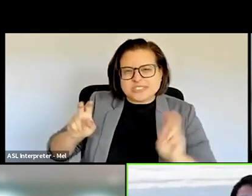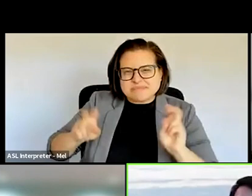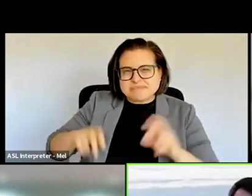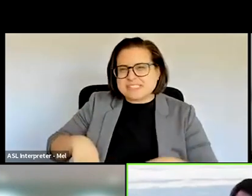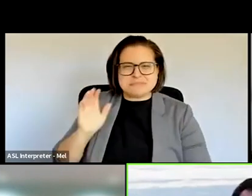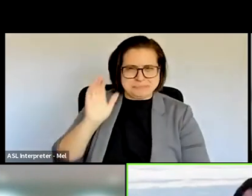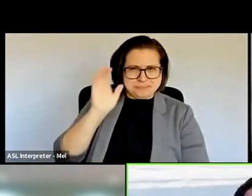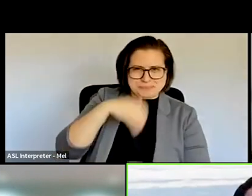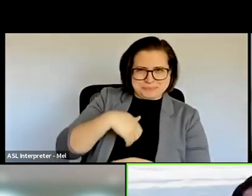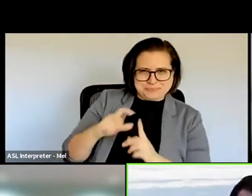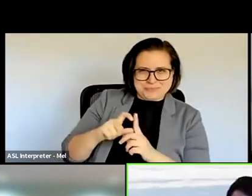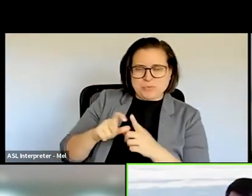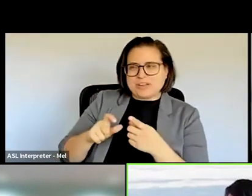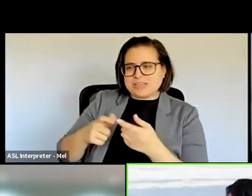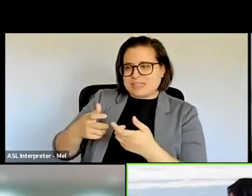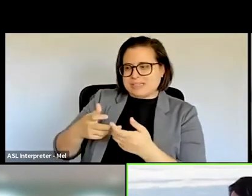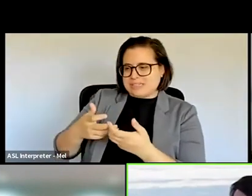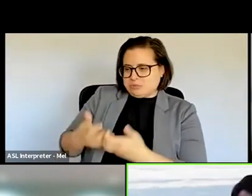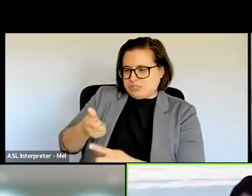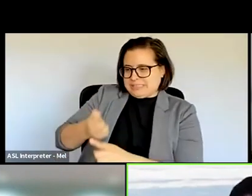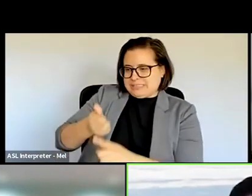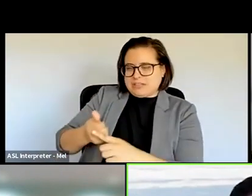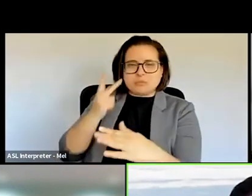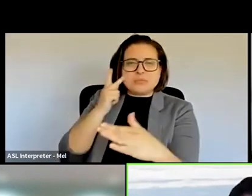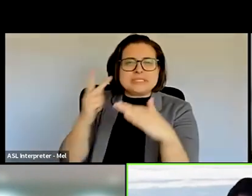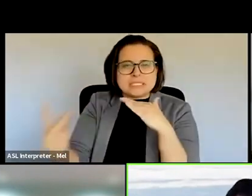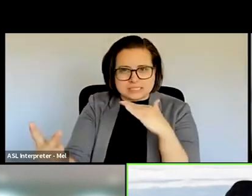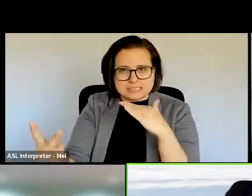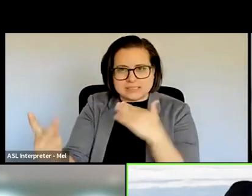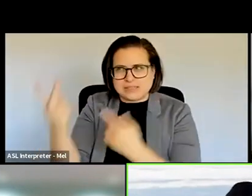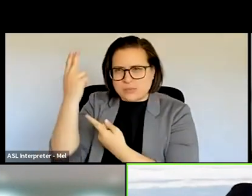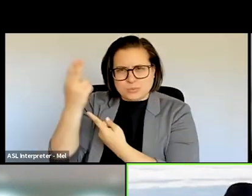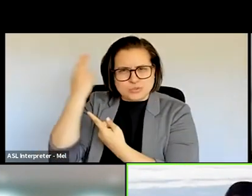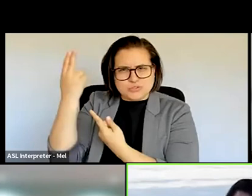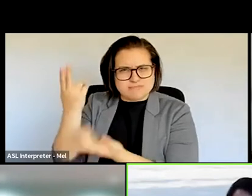It is a prediction machine. What do you mean by "hallucination?" It is us putting a human